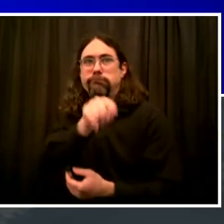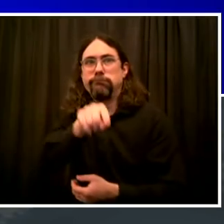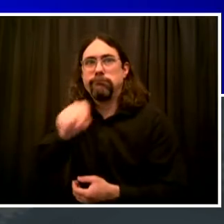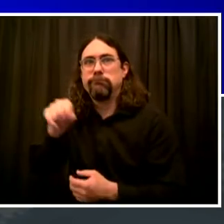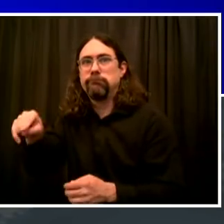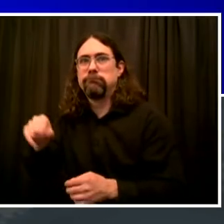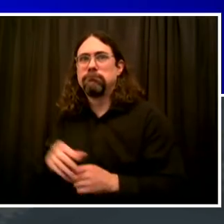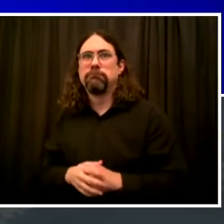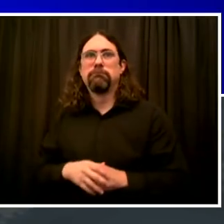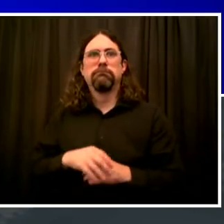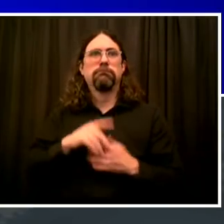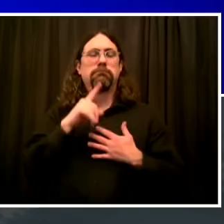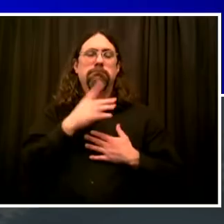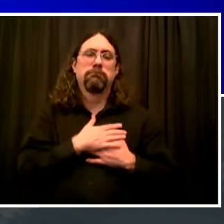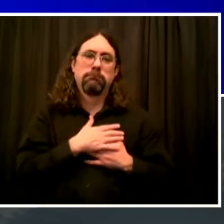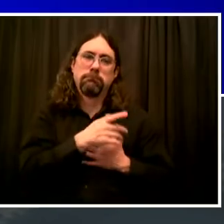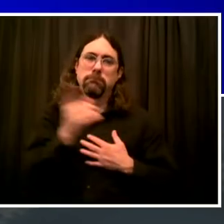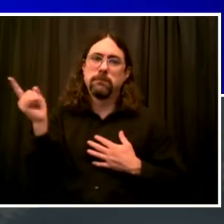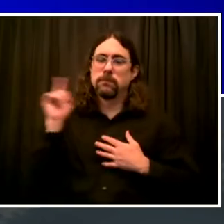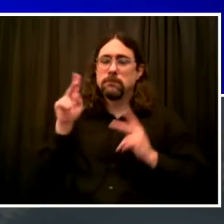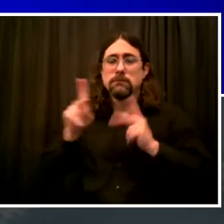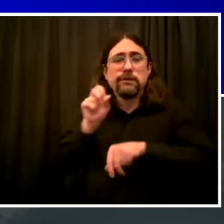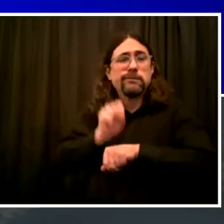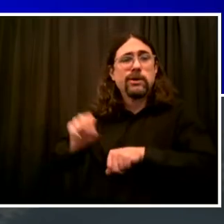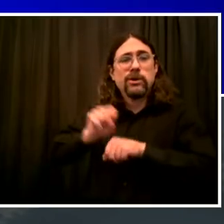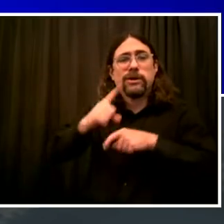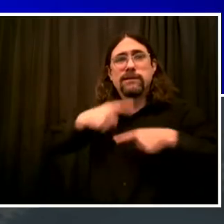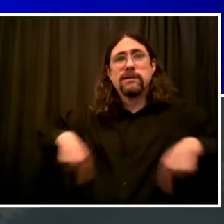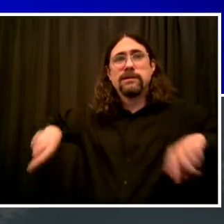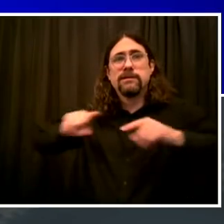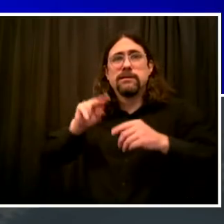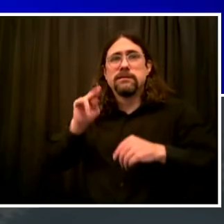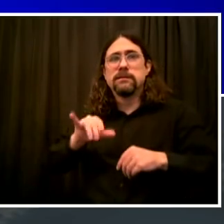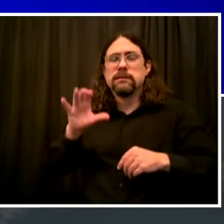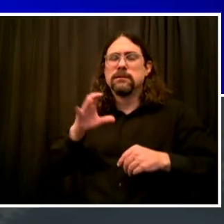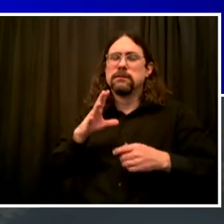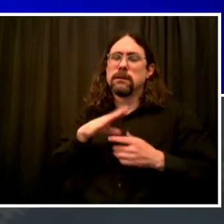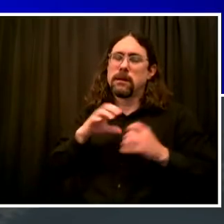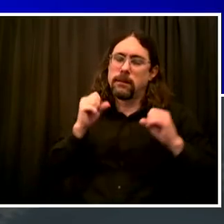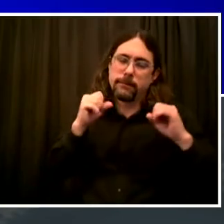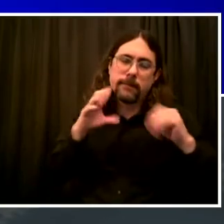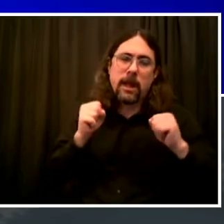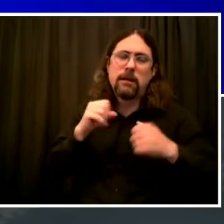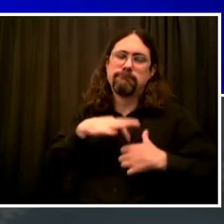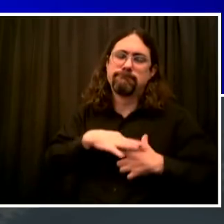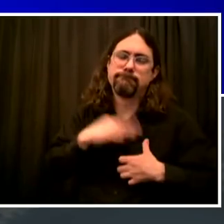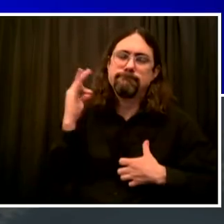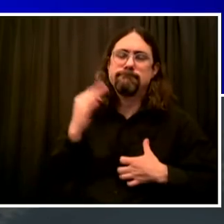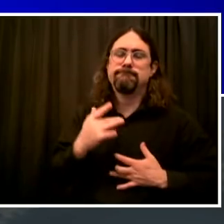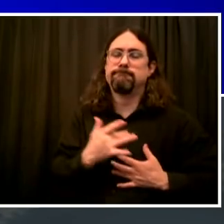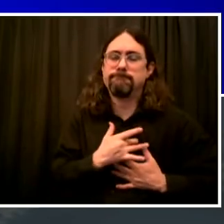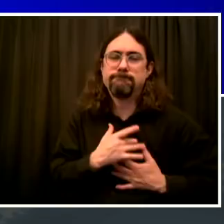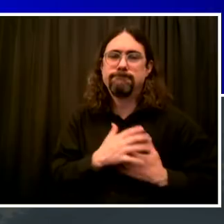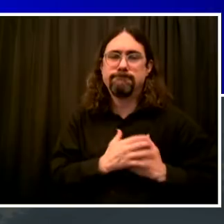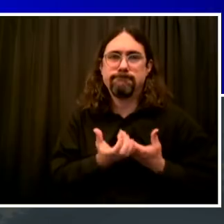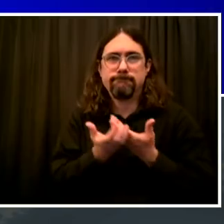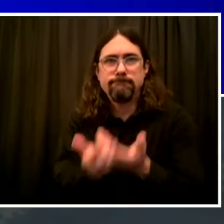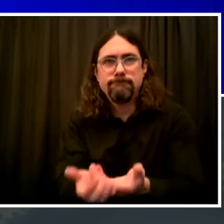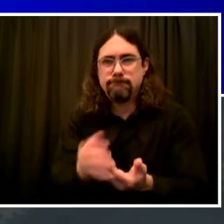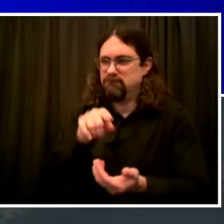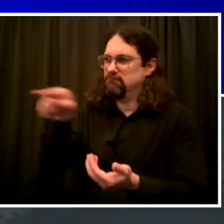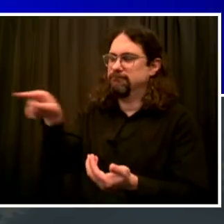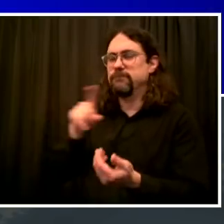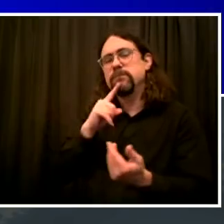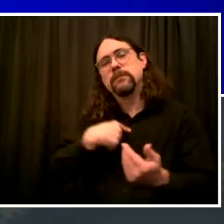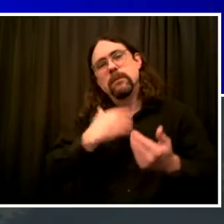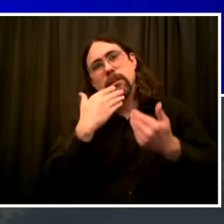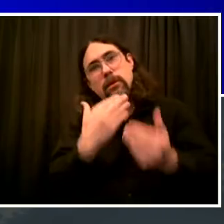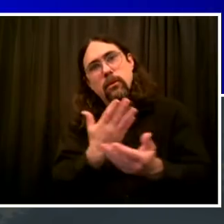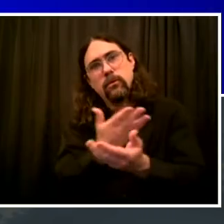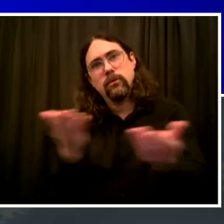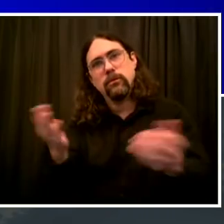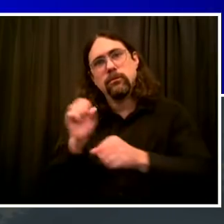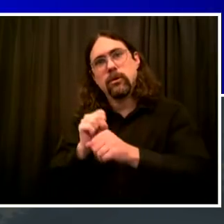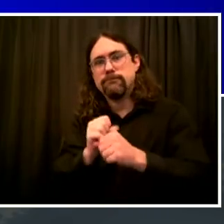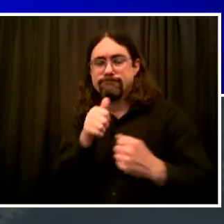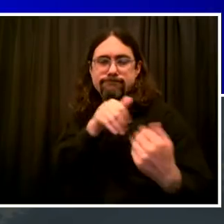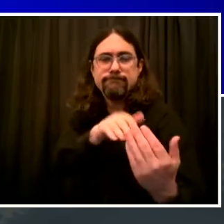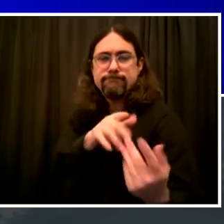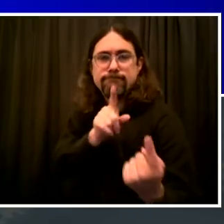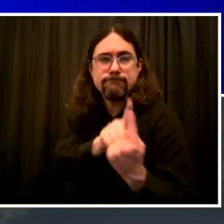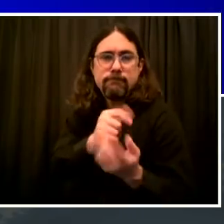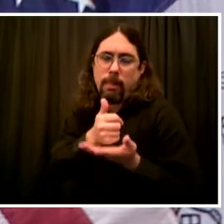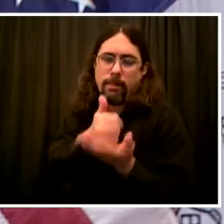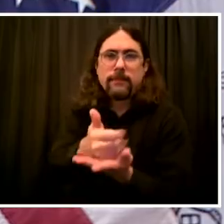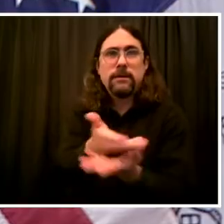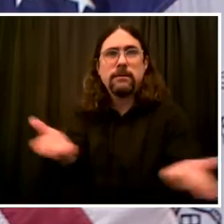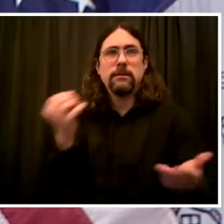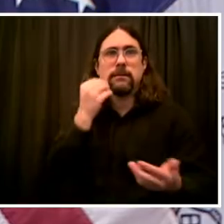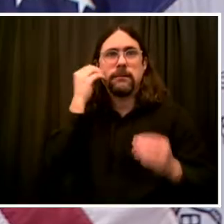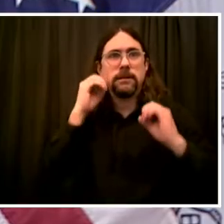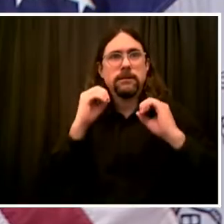AND NYPD